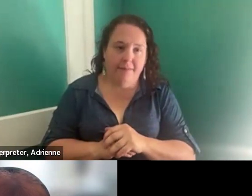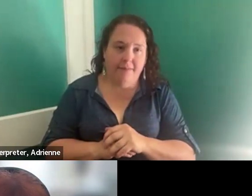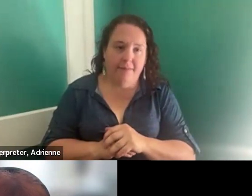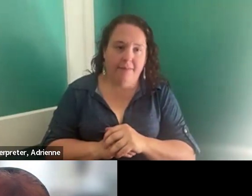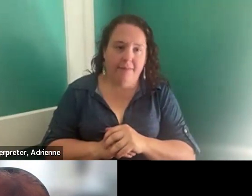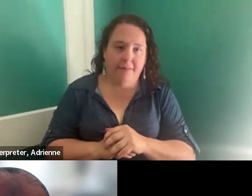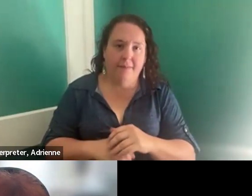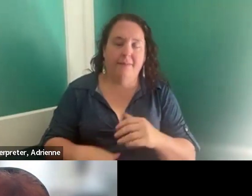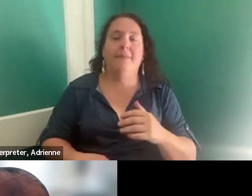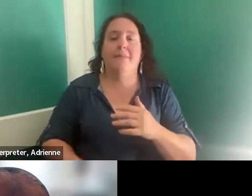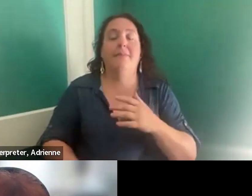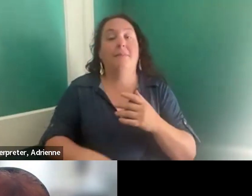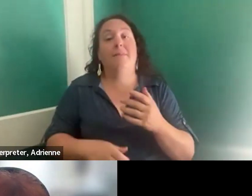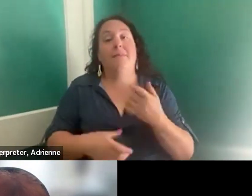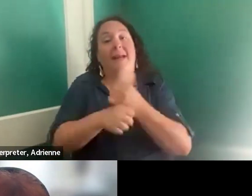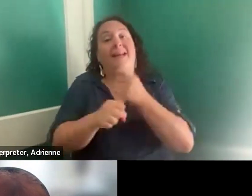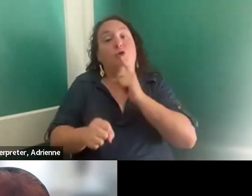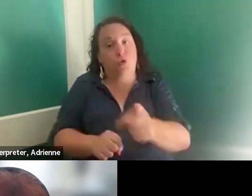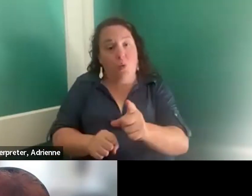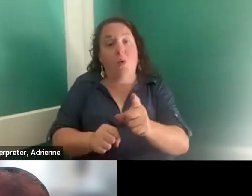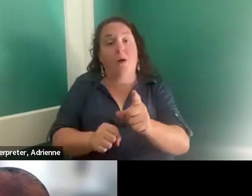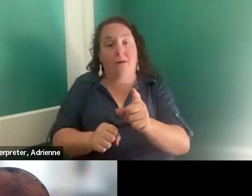Be sure that it is designed.